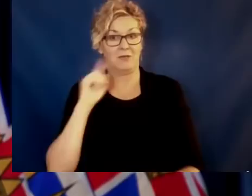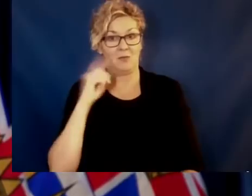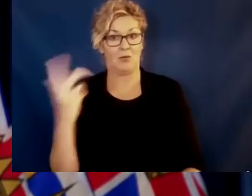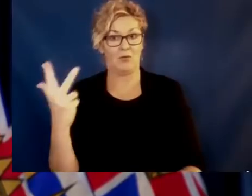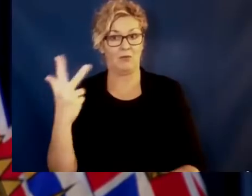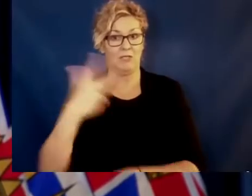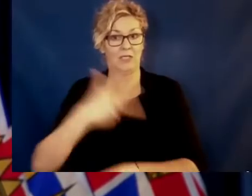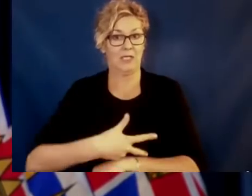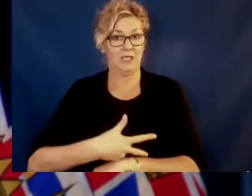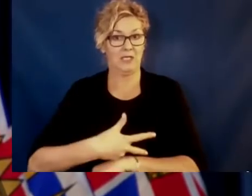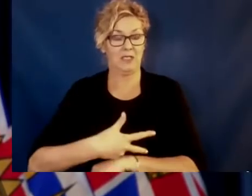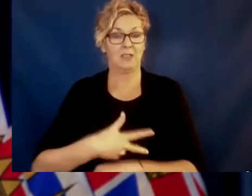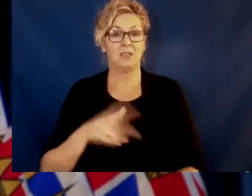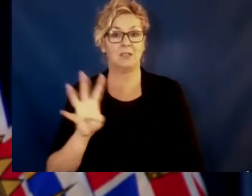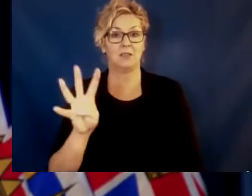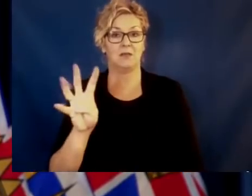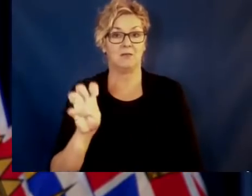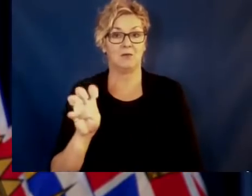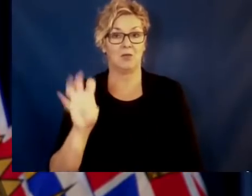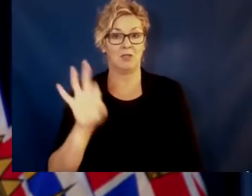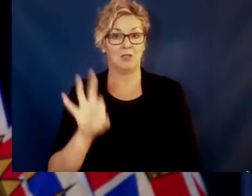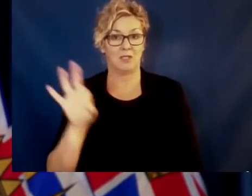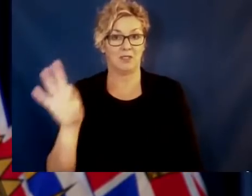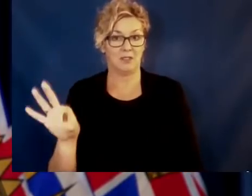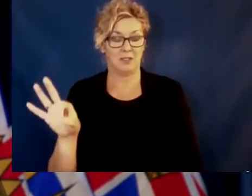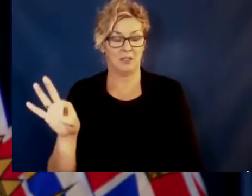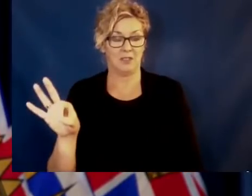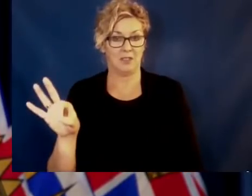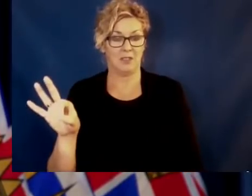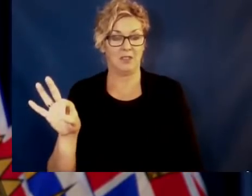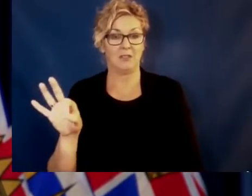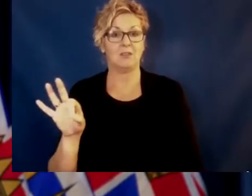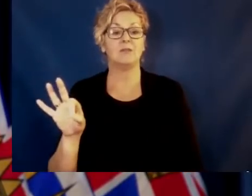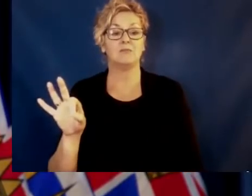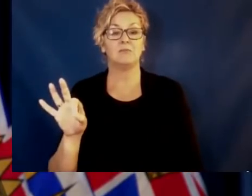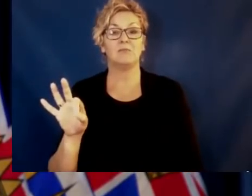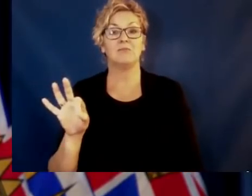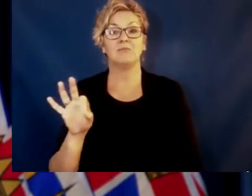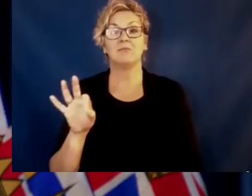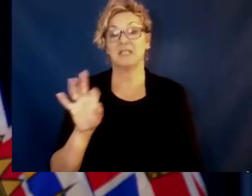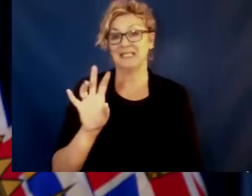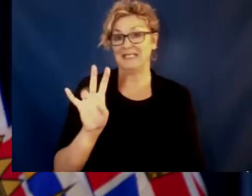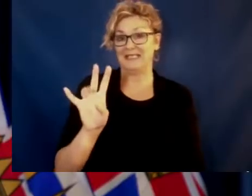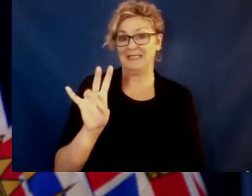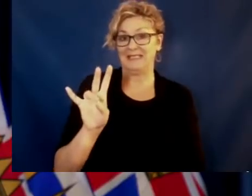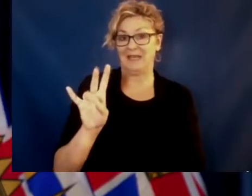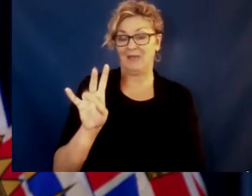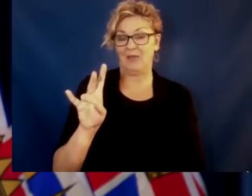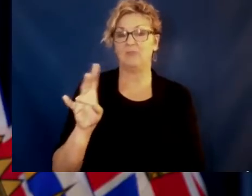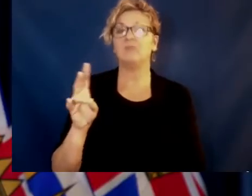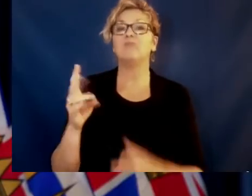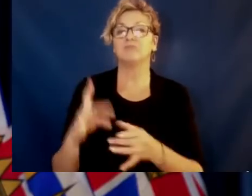499 cases over the weekend, with 7 of those epidemi epidemiologically linked. That brings our total number